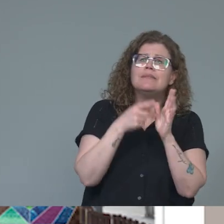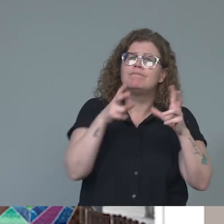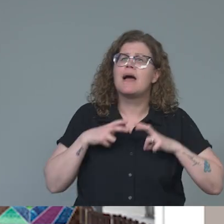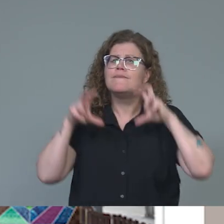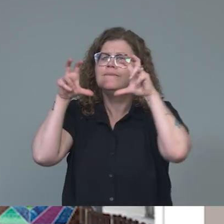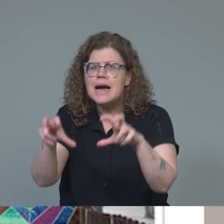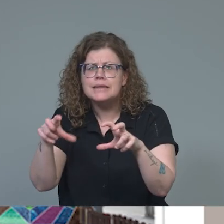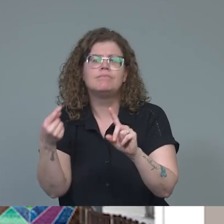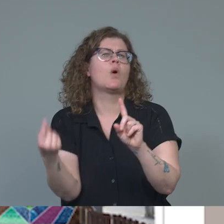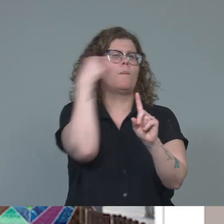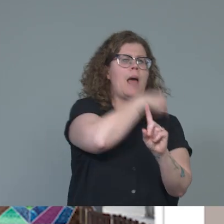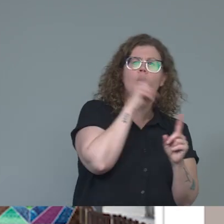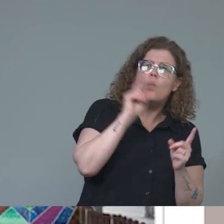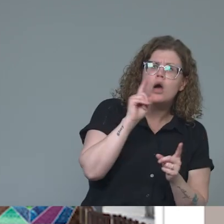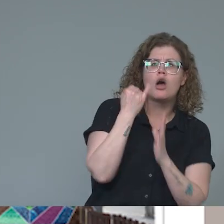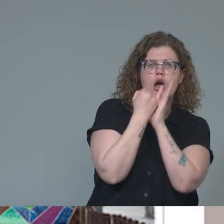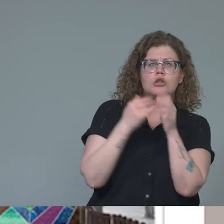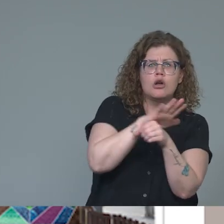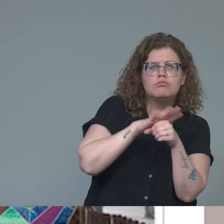even if they're not directly related to the outcome of that art project